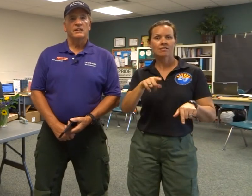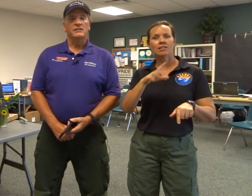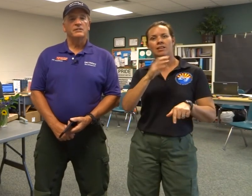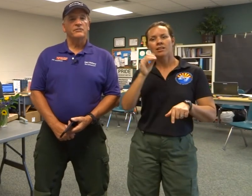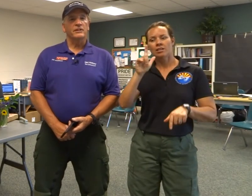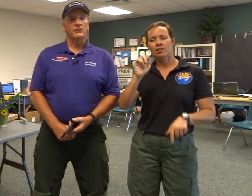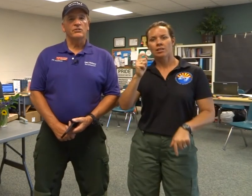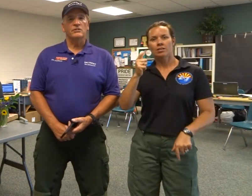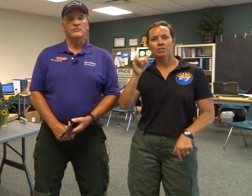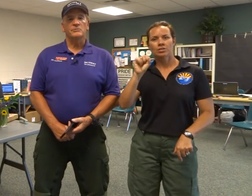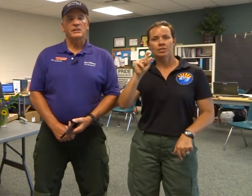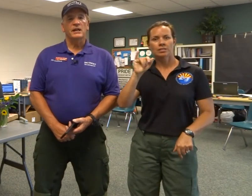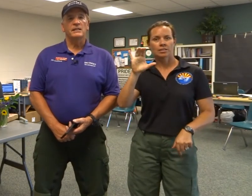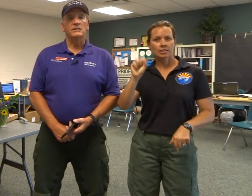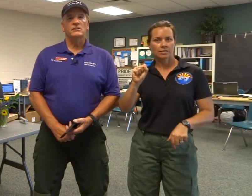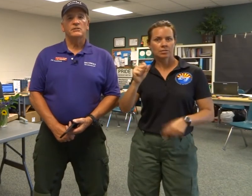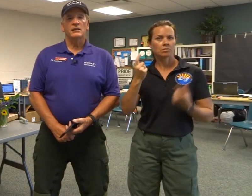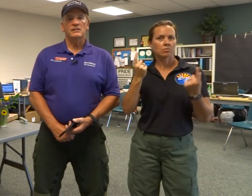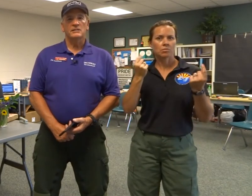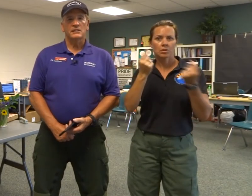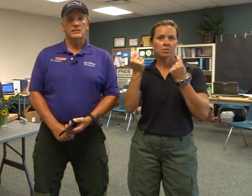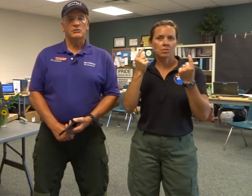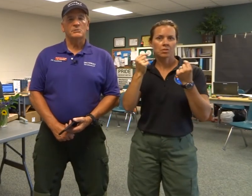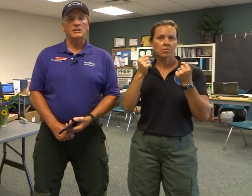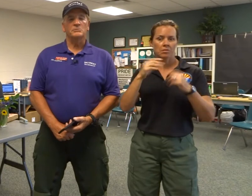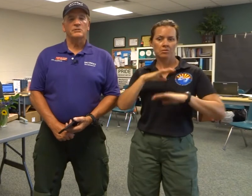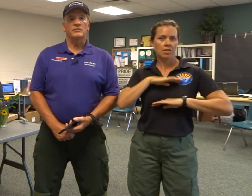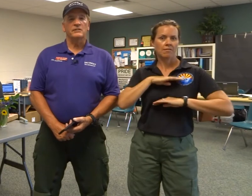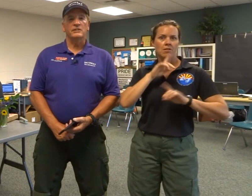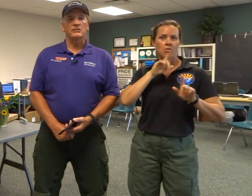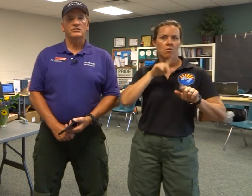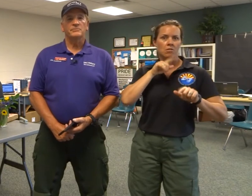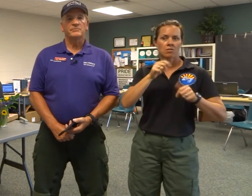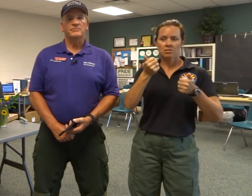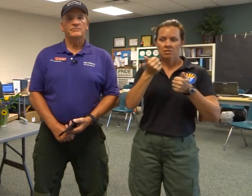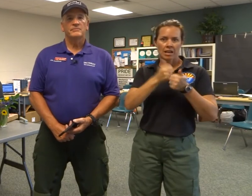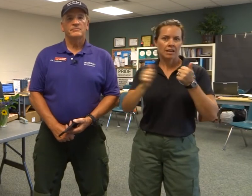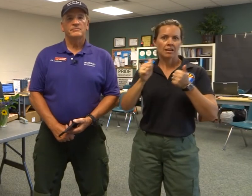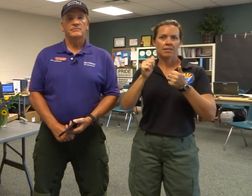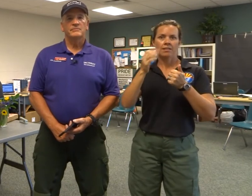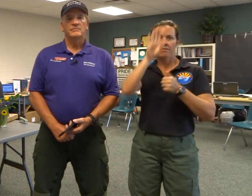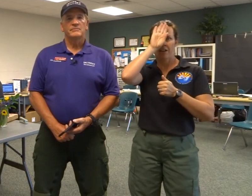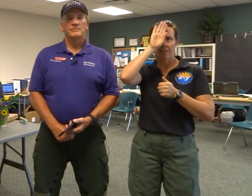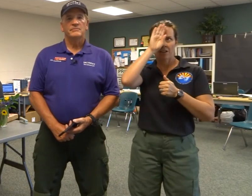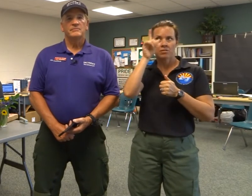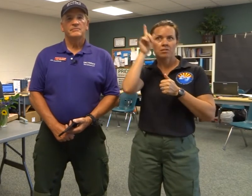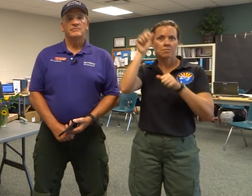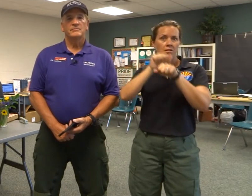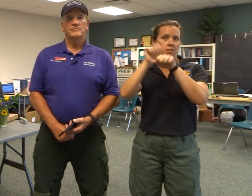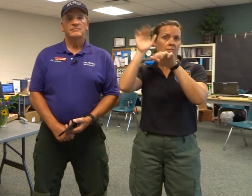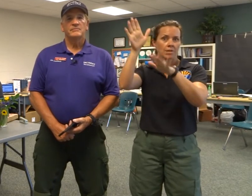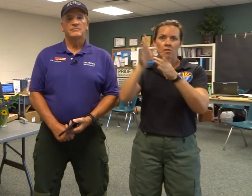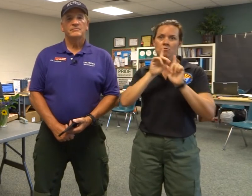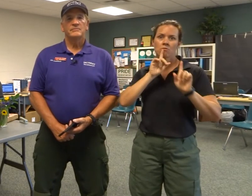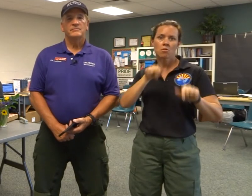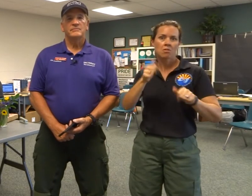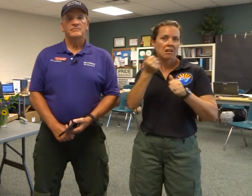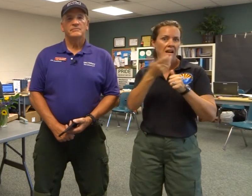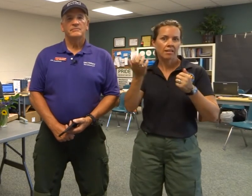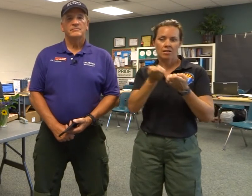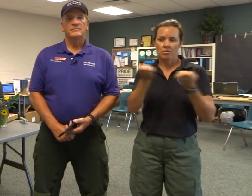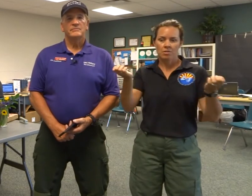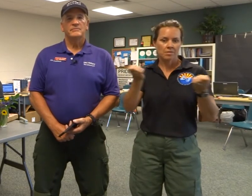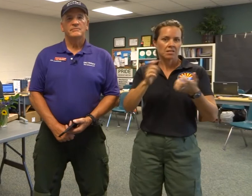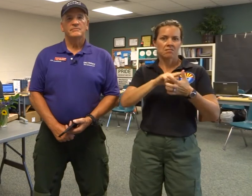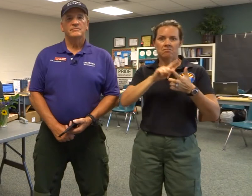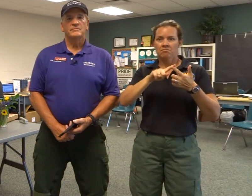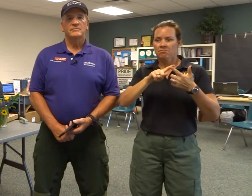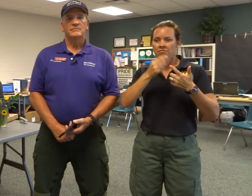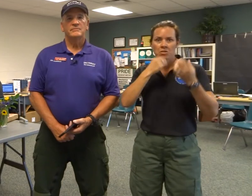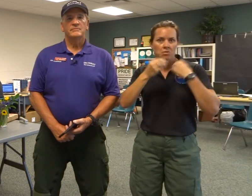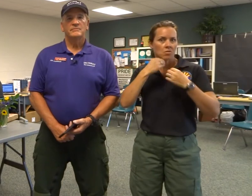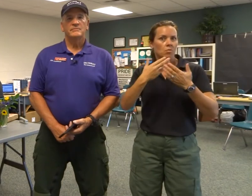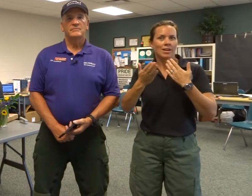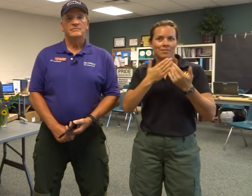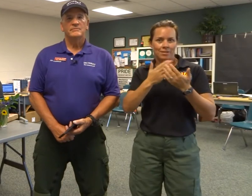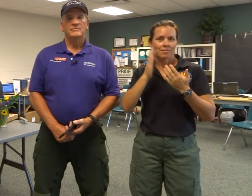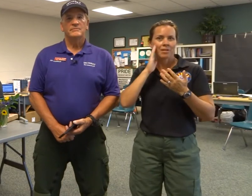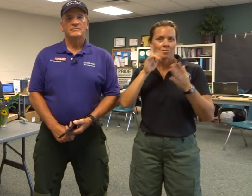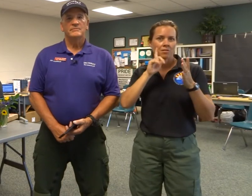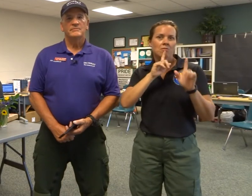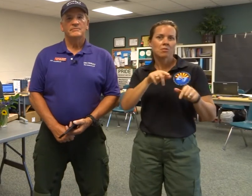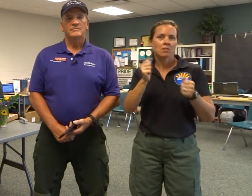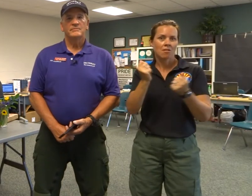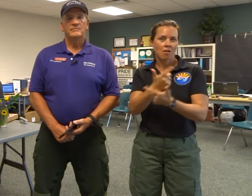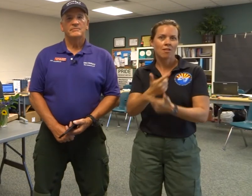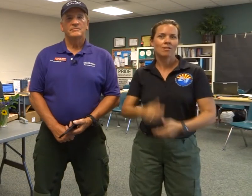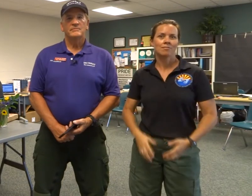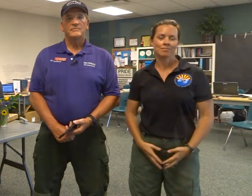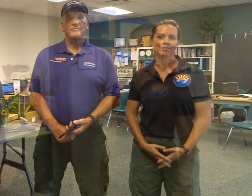They are filling orders from the line to get equipment up to the firefighters.